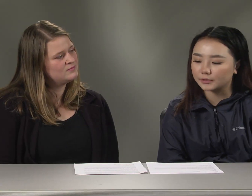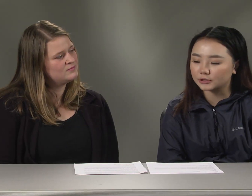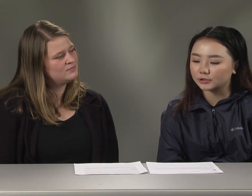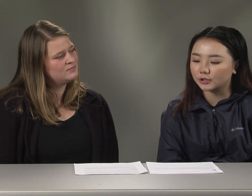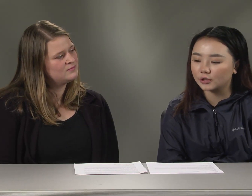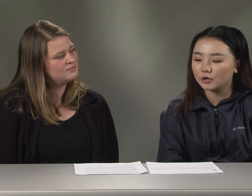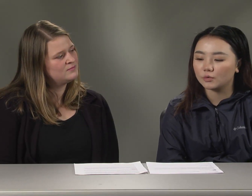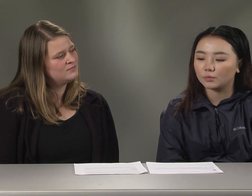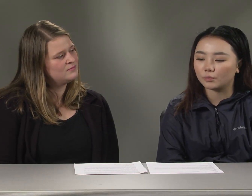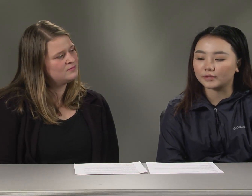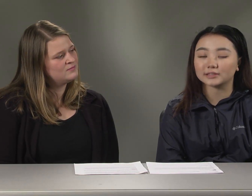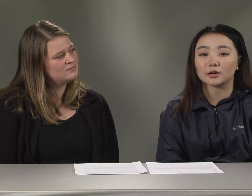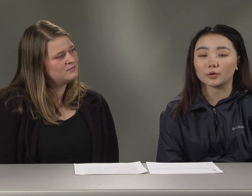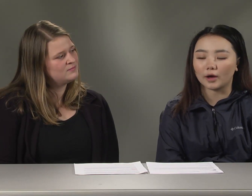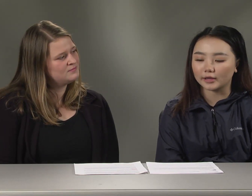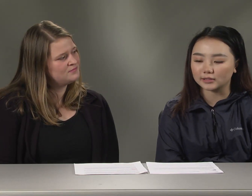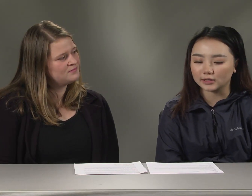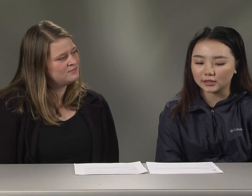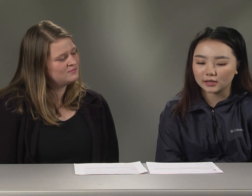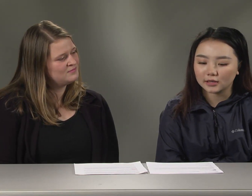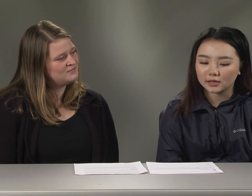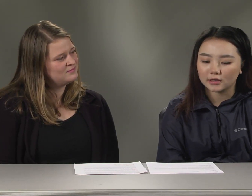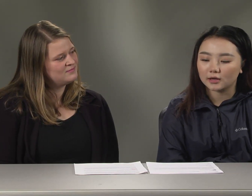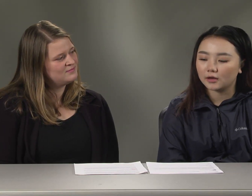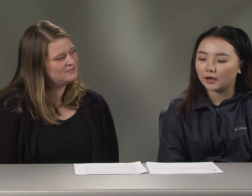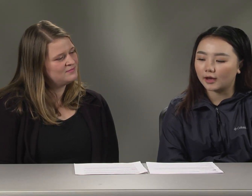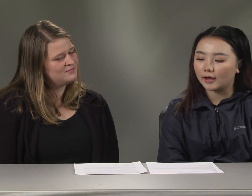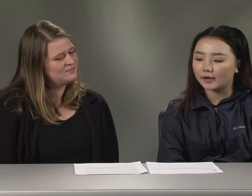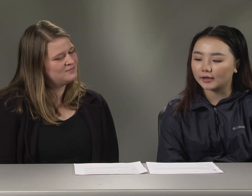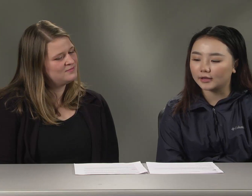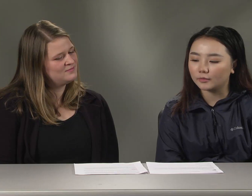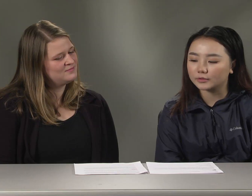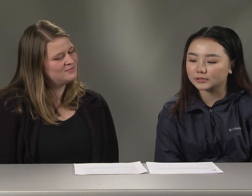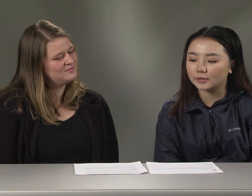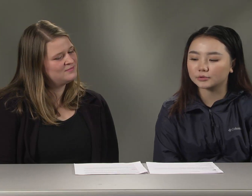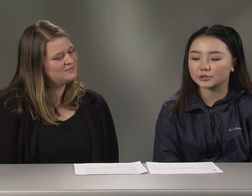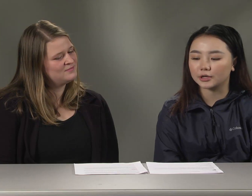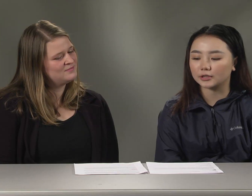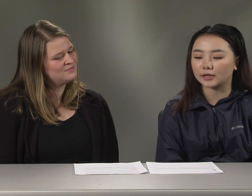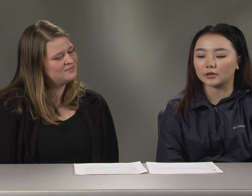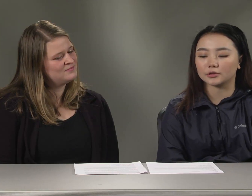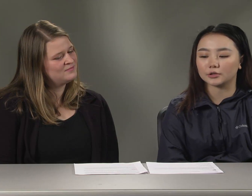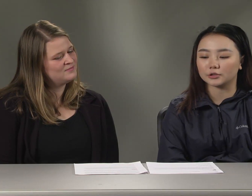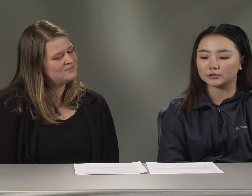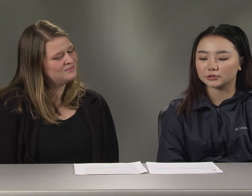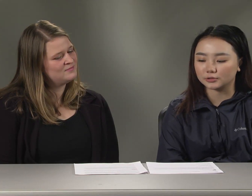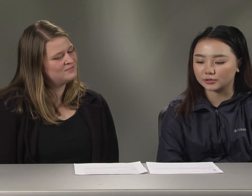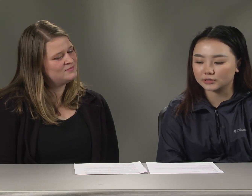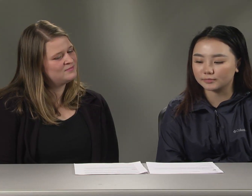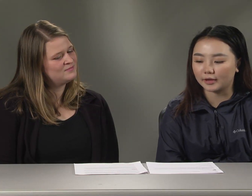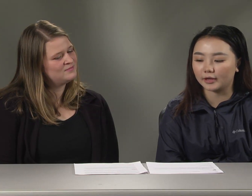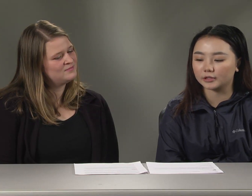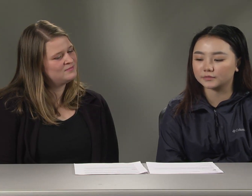especially when talk quietly. I wasn't able to hear like the other students my age.